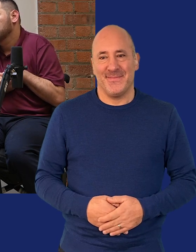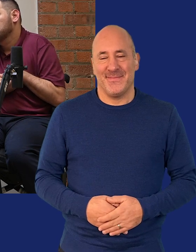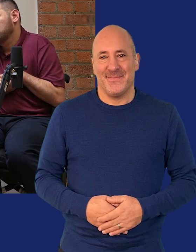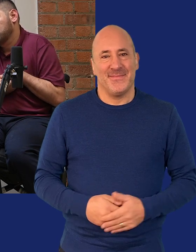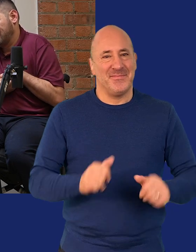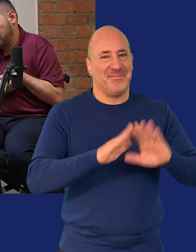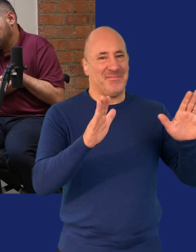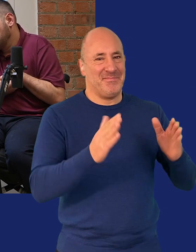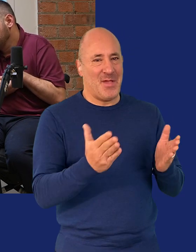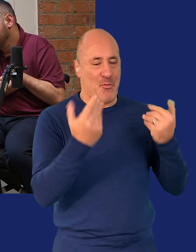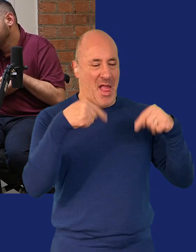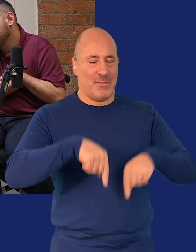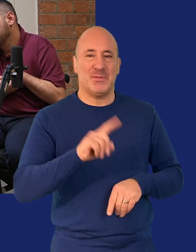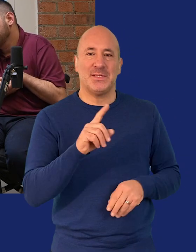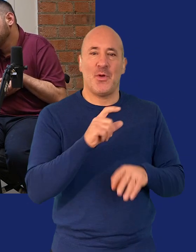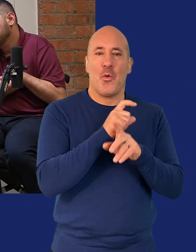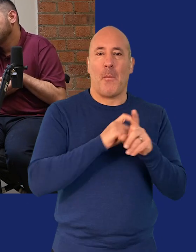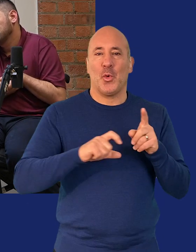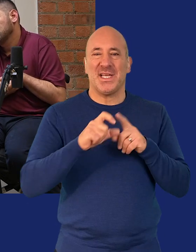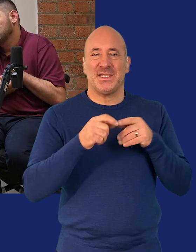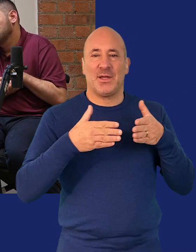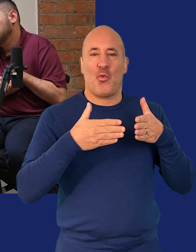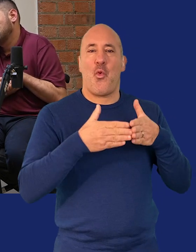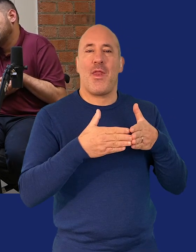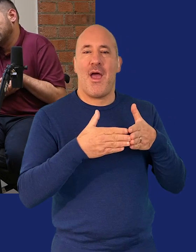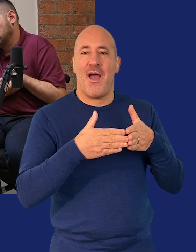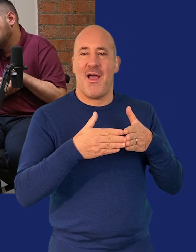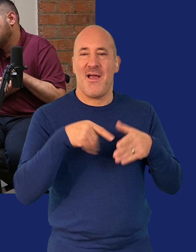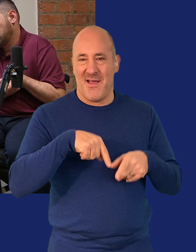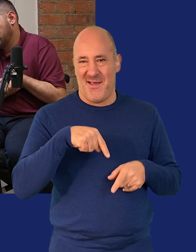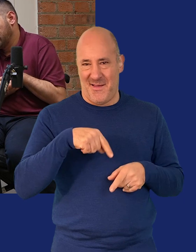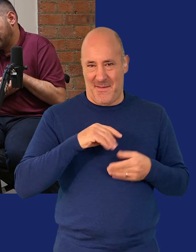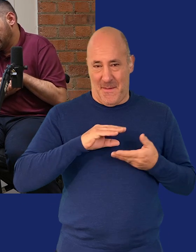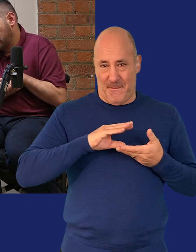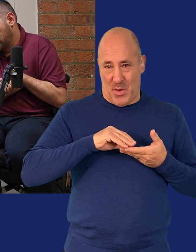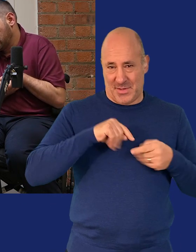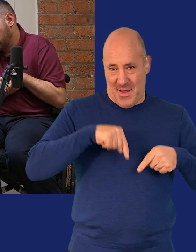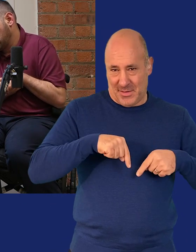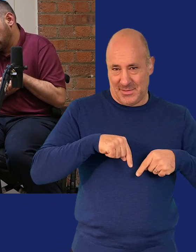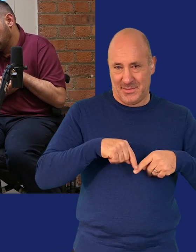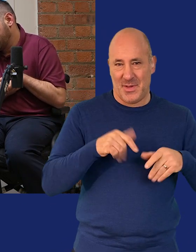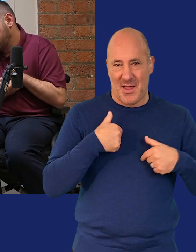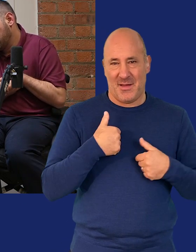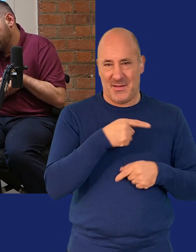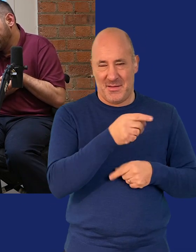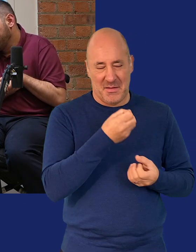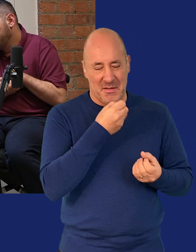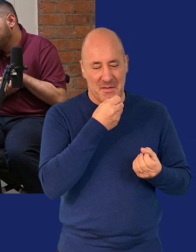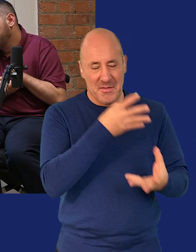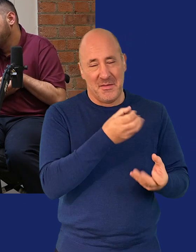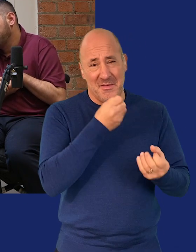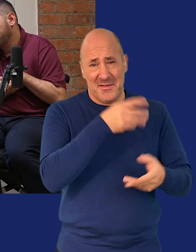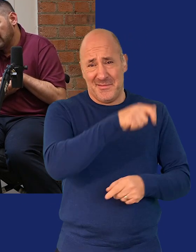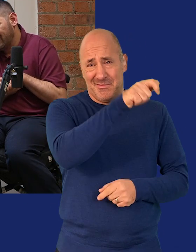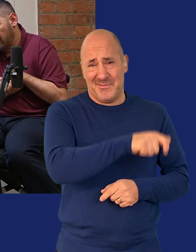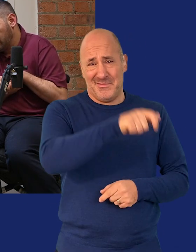like and welcome to Community Corner, the part of the podcast where I